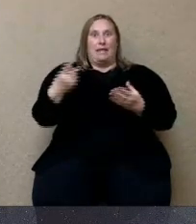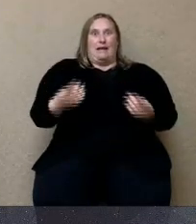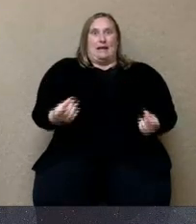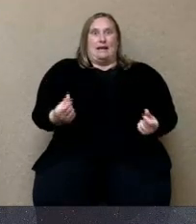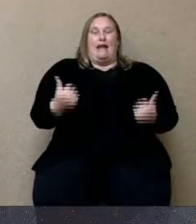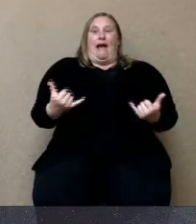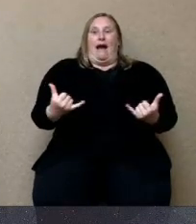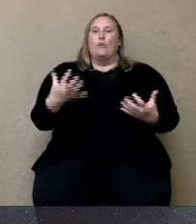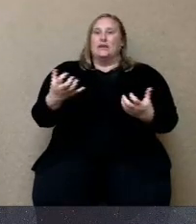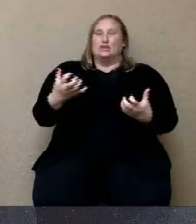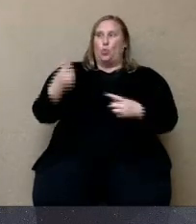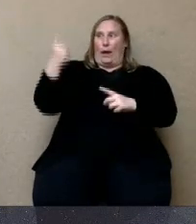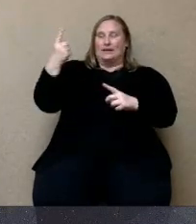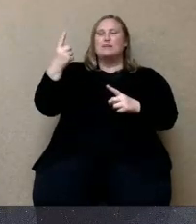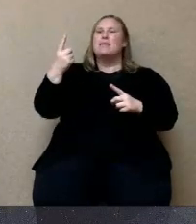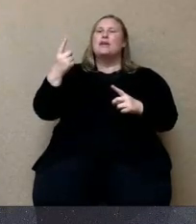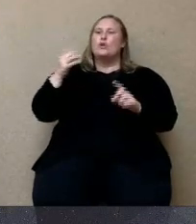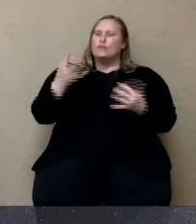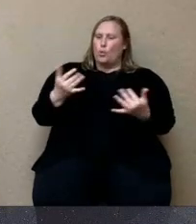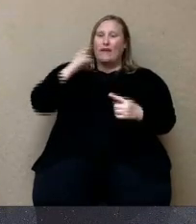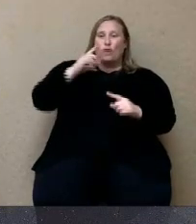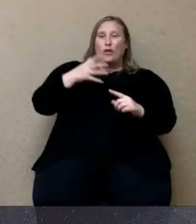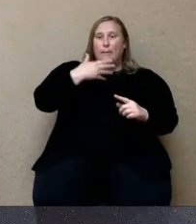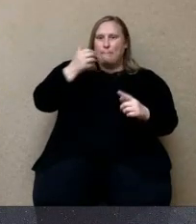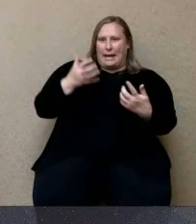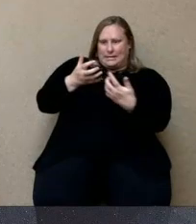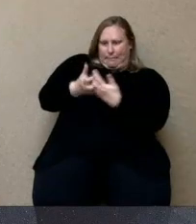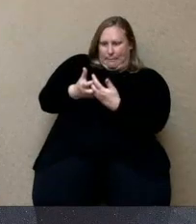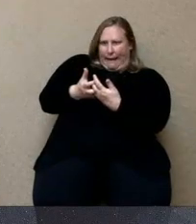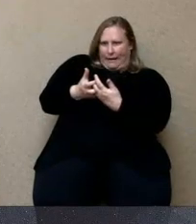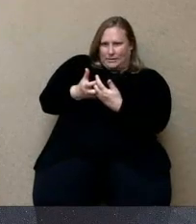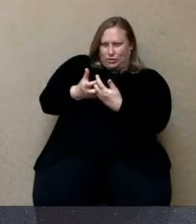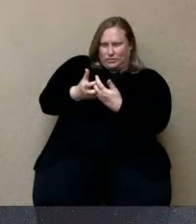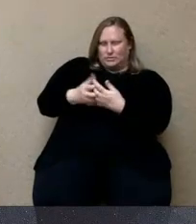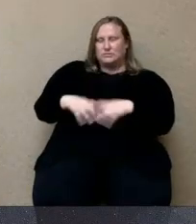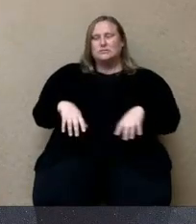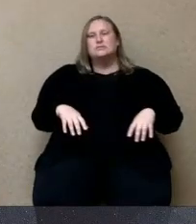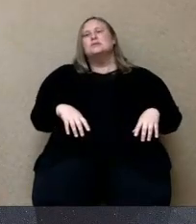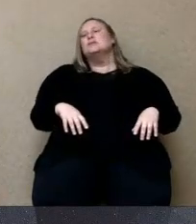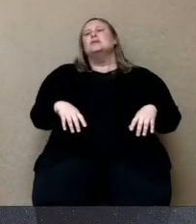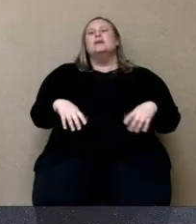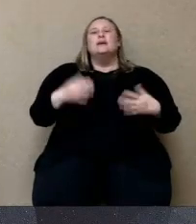insurance company that maybe isn't the best match, but if you want to try it, if you want to look at it.